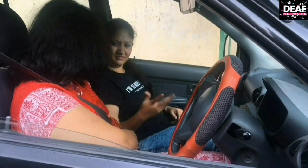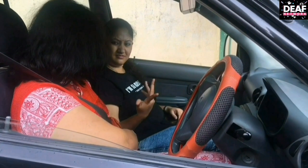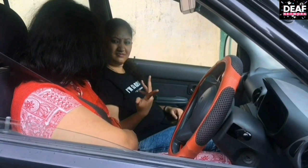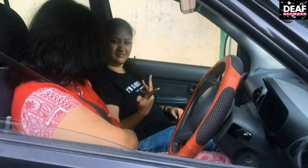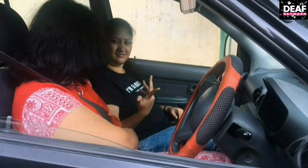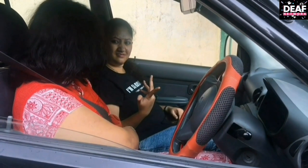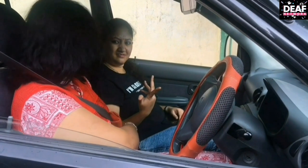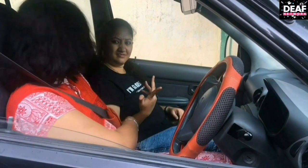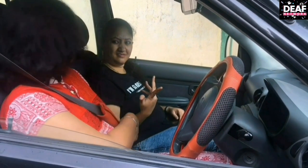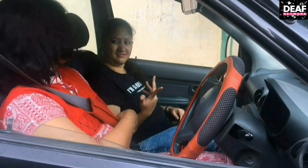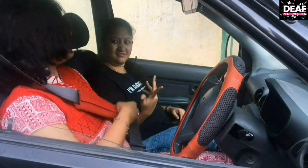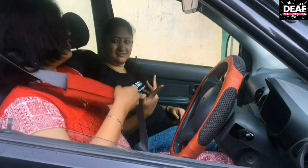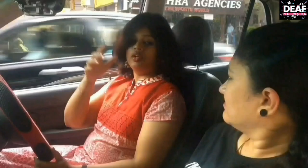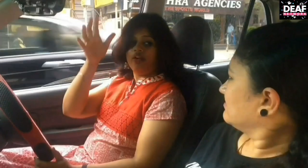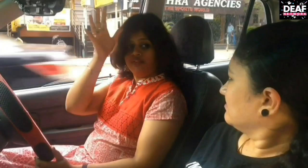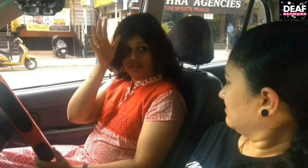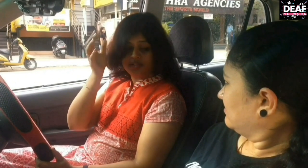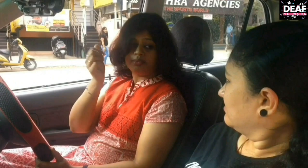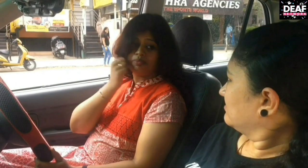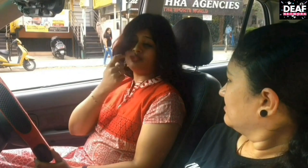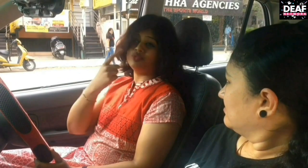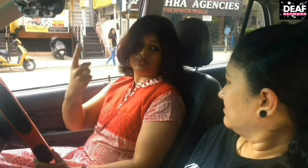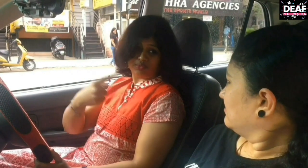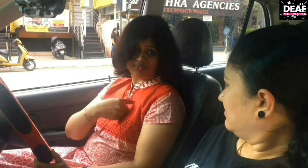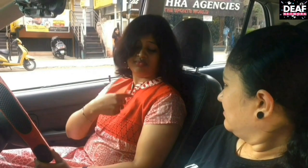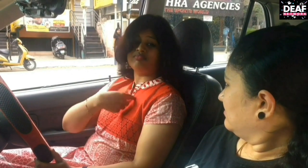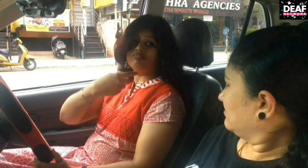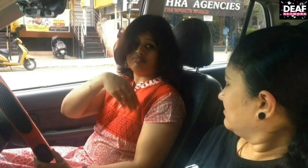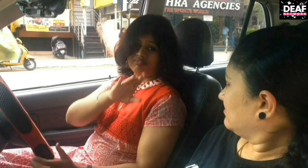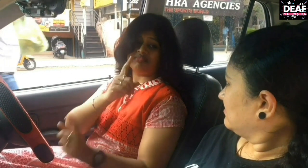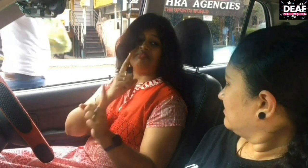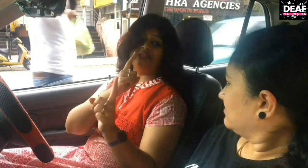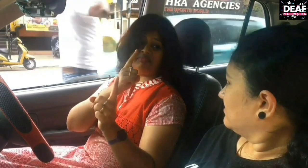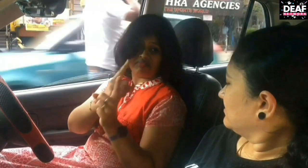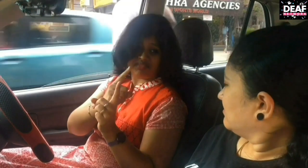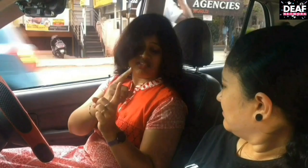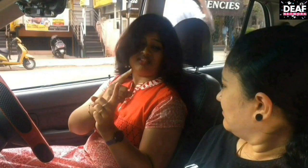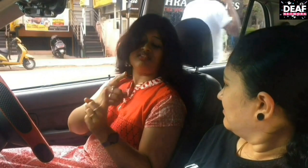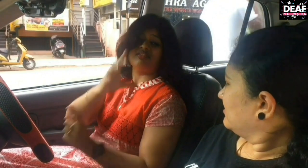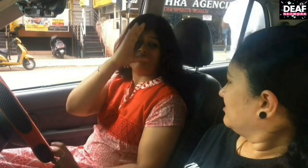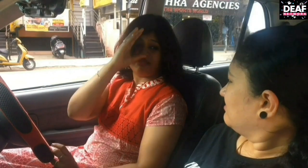Where are we going? My parents told me to meet the boy for alliance